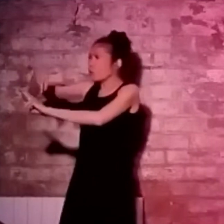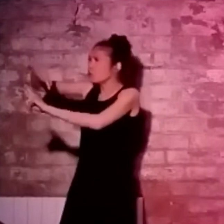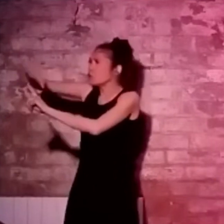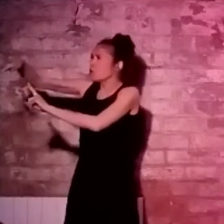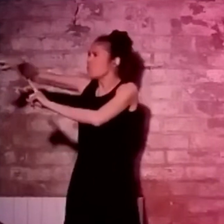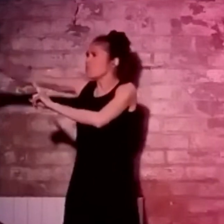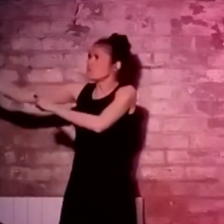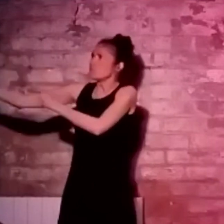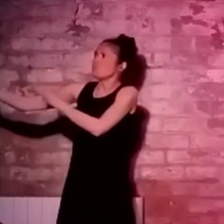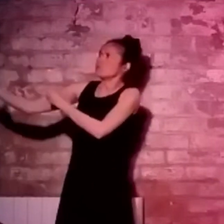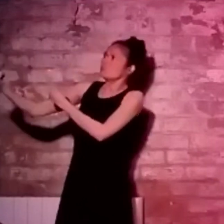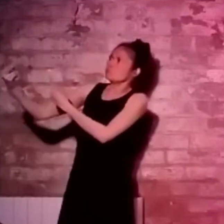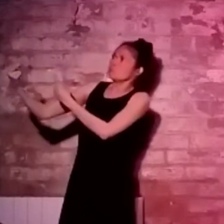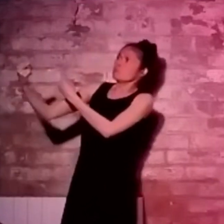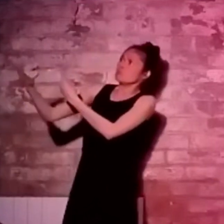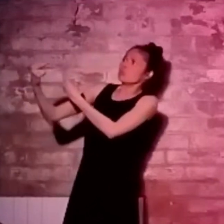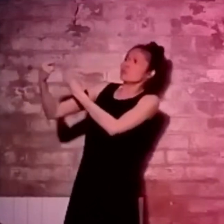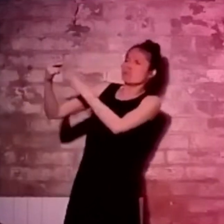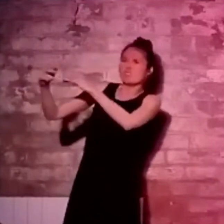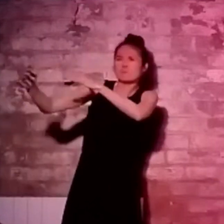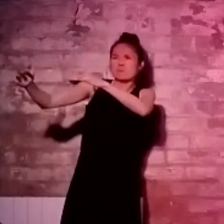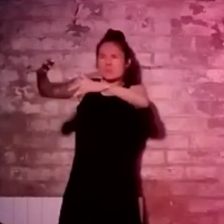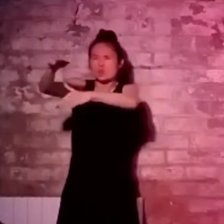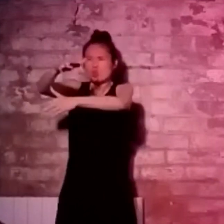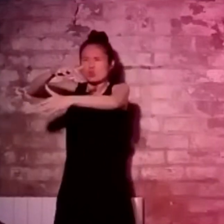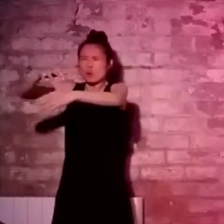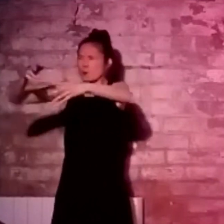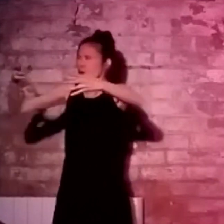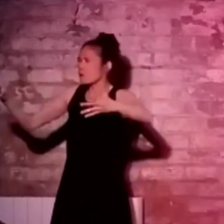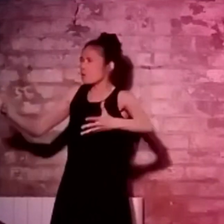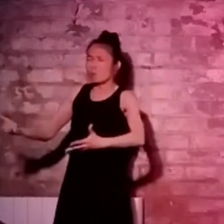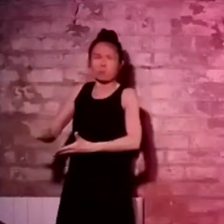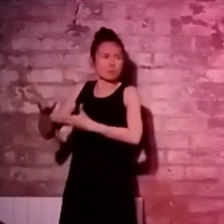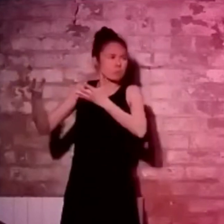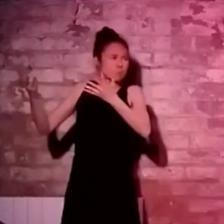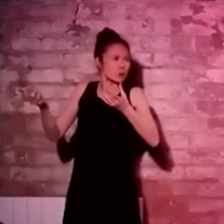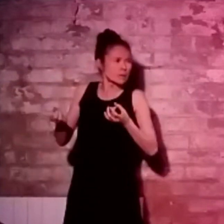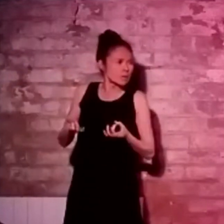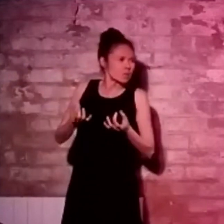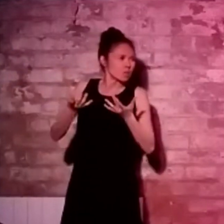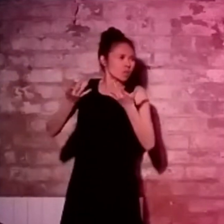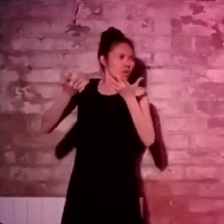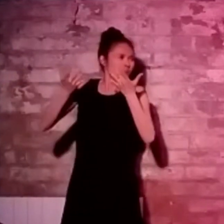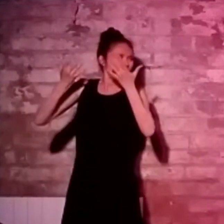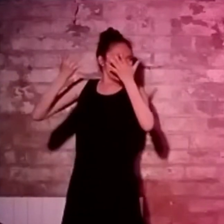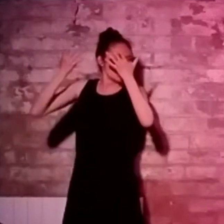but kept coming did she and a crowd swarmed about; educating her rage. Know not I of such earthly wrath.